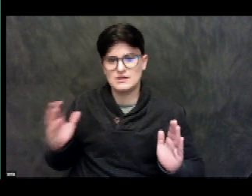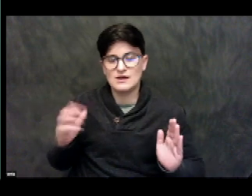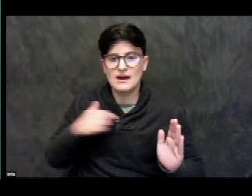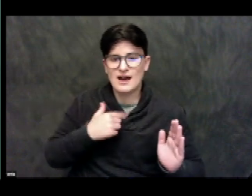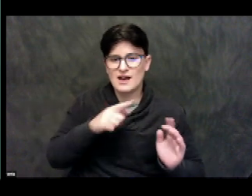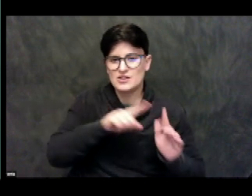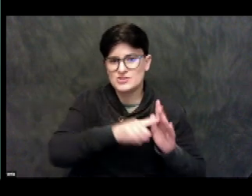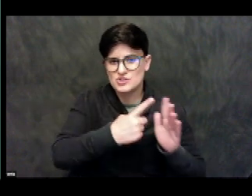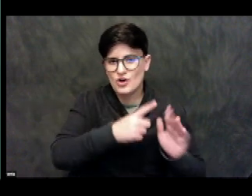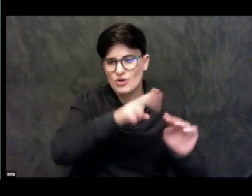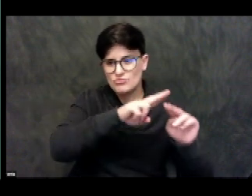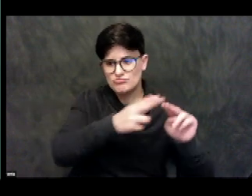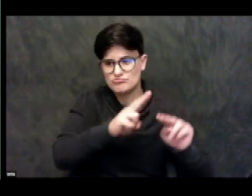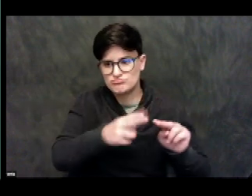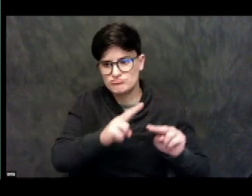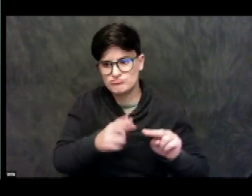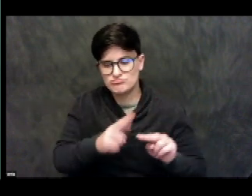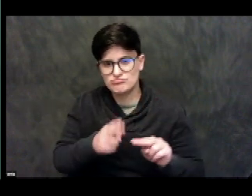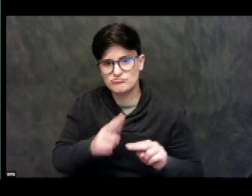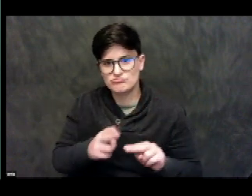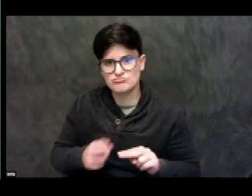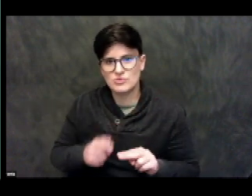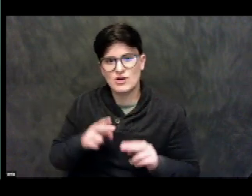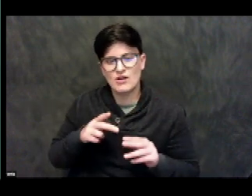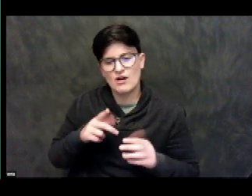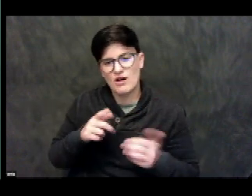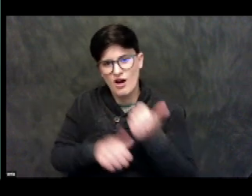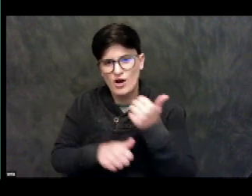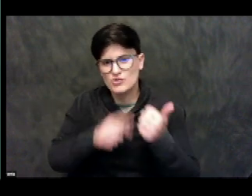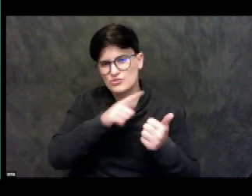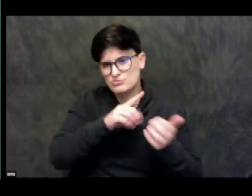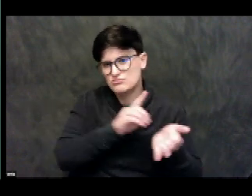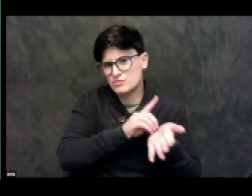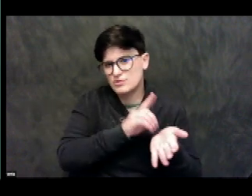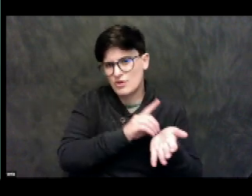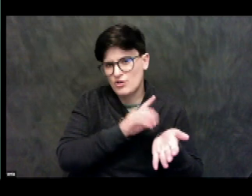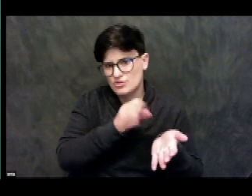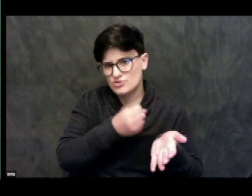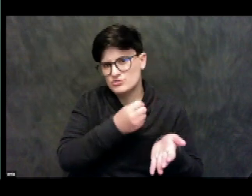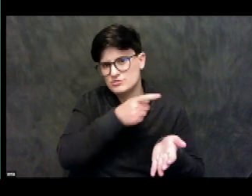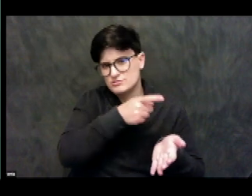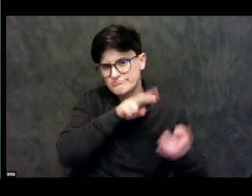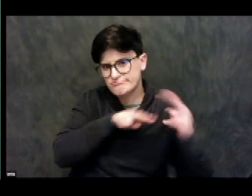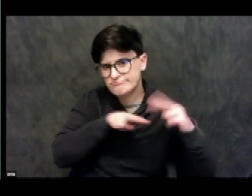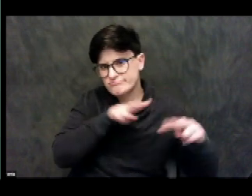doctor's, a doctor's supervision.